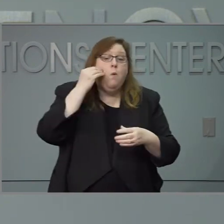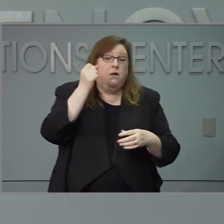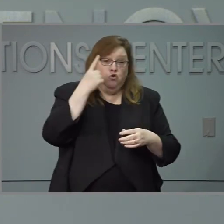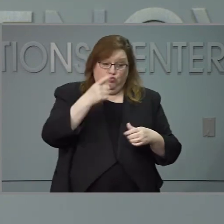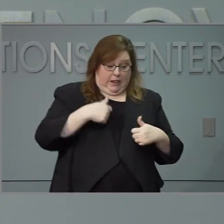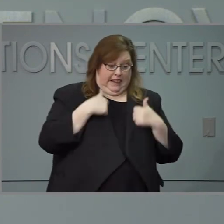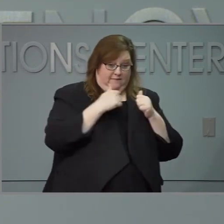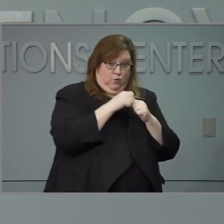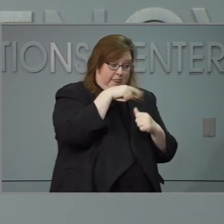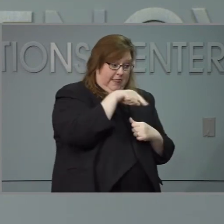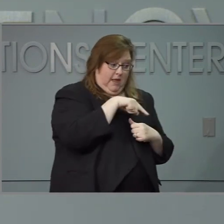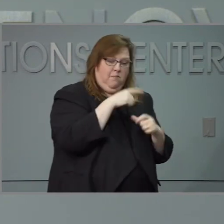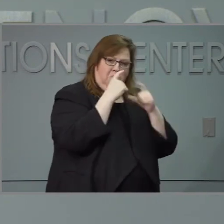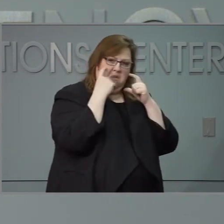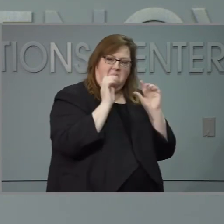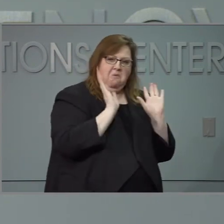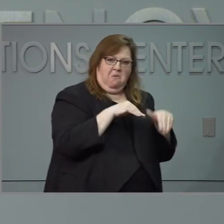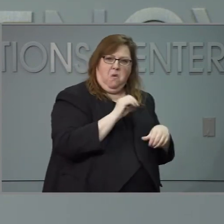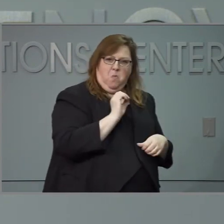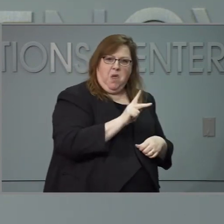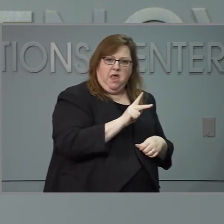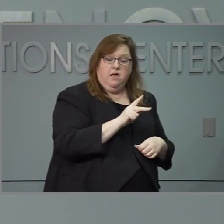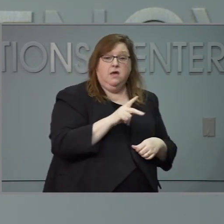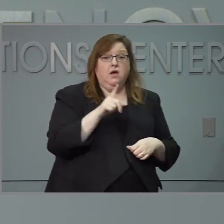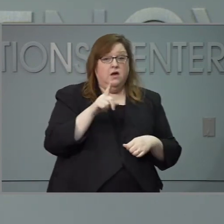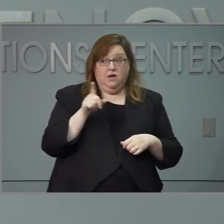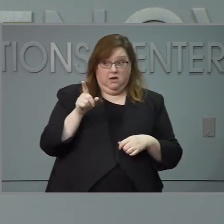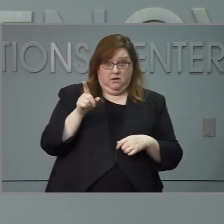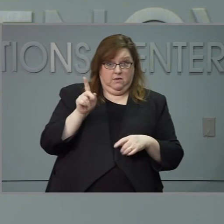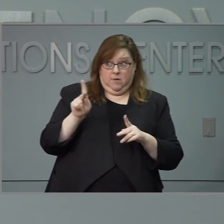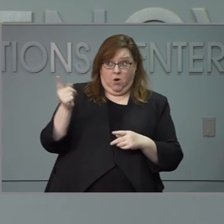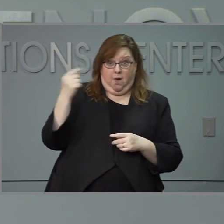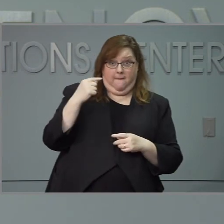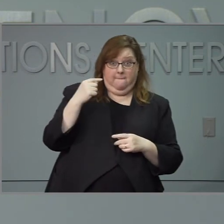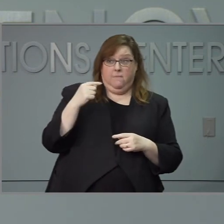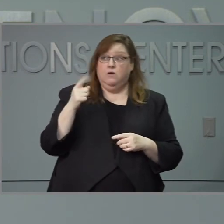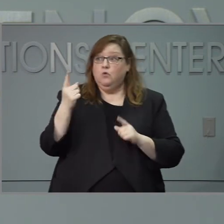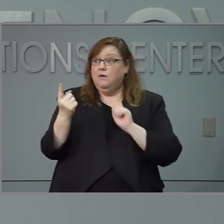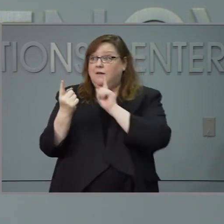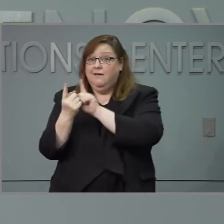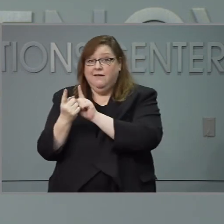HACERLO, ESO NO PUEDE SER >> Mr. Goforth: OK, SU RESPUESTA, SEÑOR COOPER >> Gov. Cooper: ÉL HABLA DEL